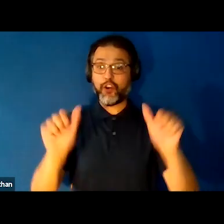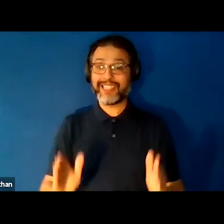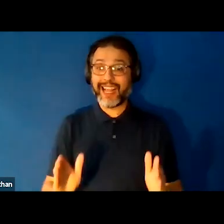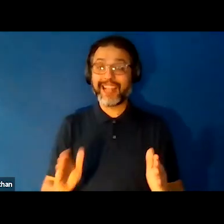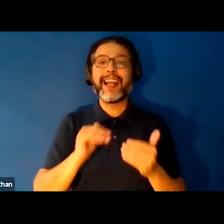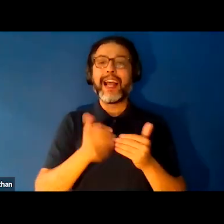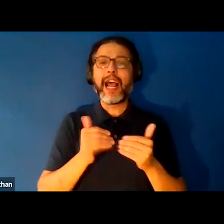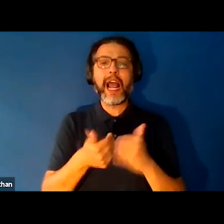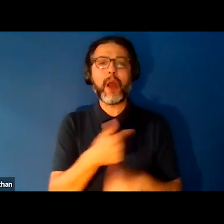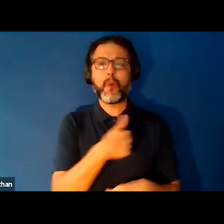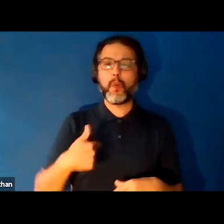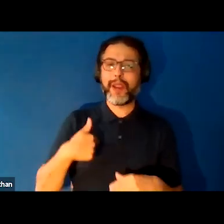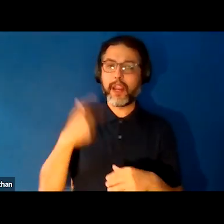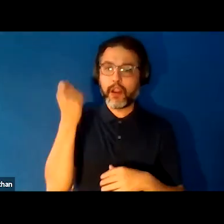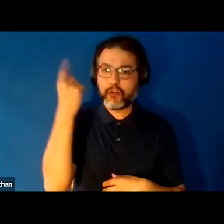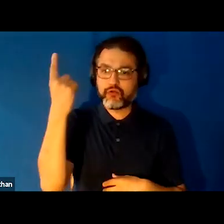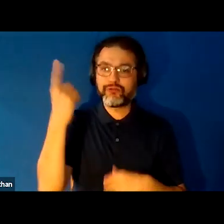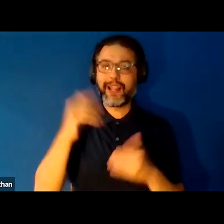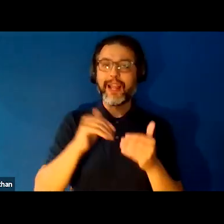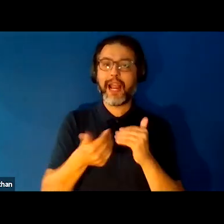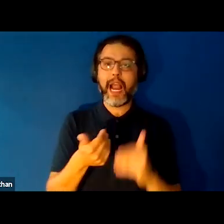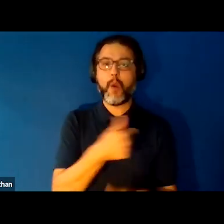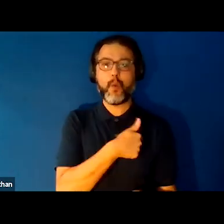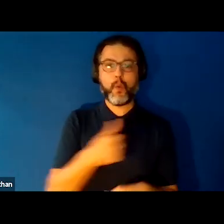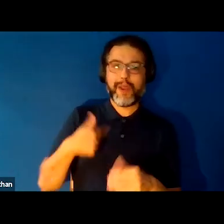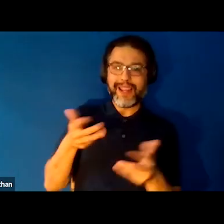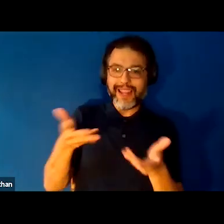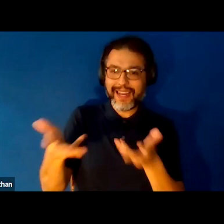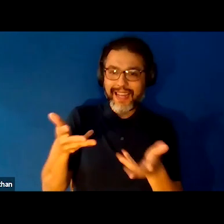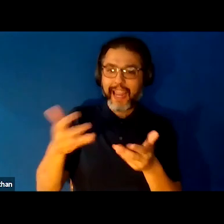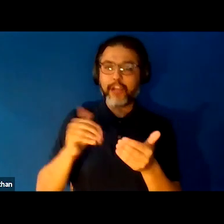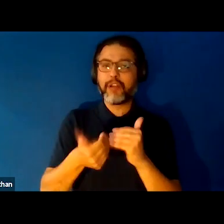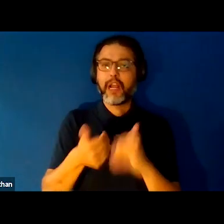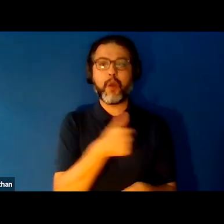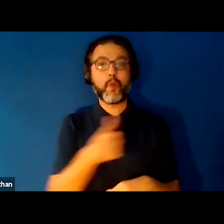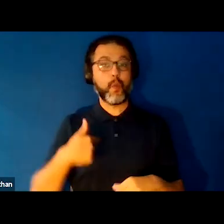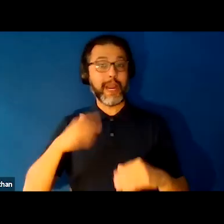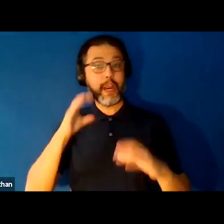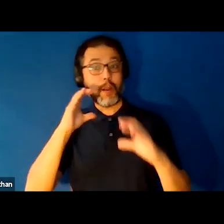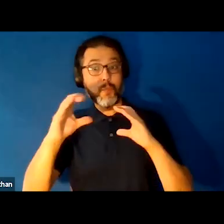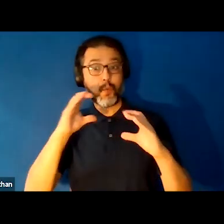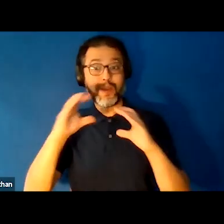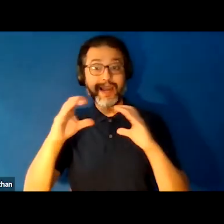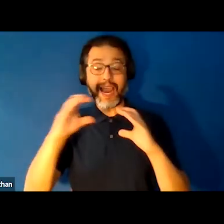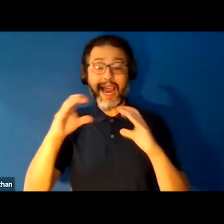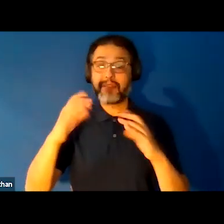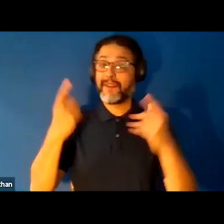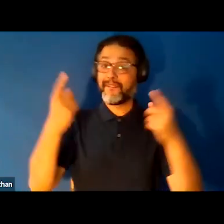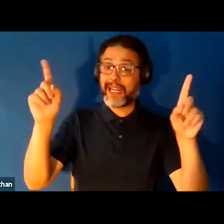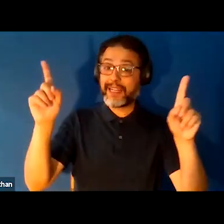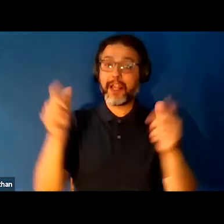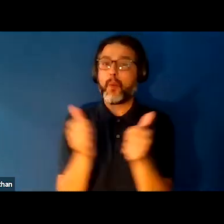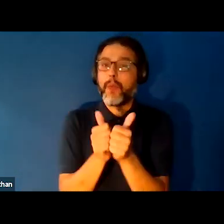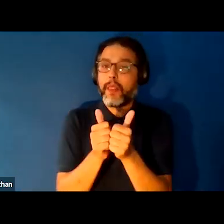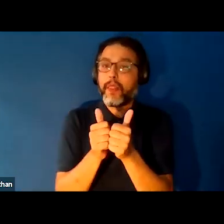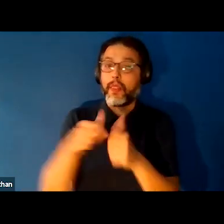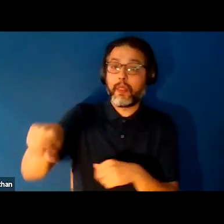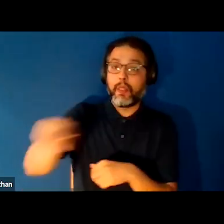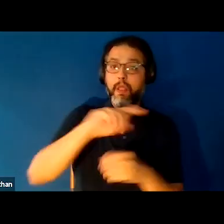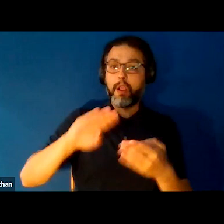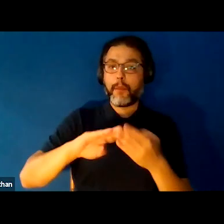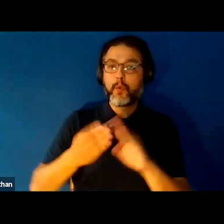and communicate effectively with a community that we're learning from?